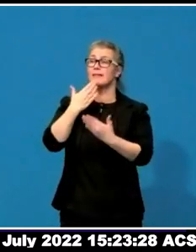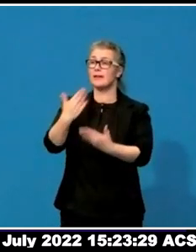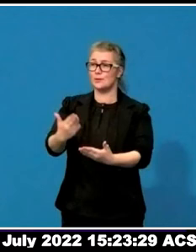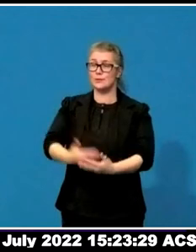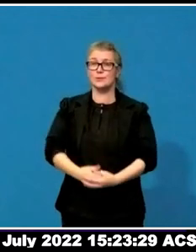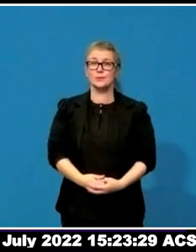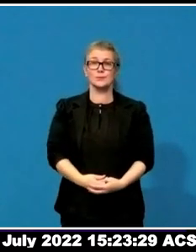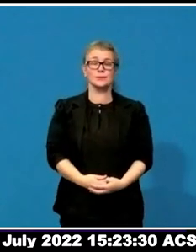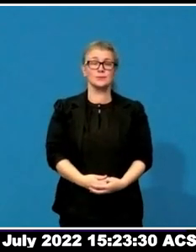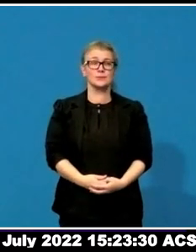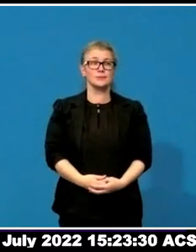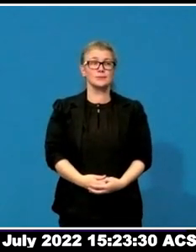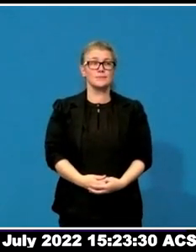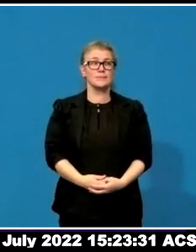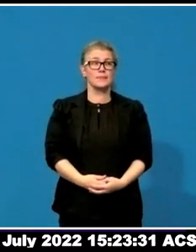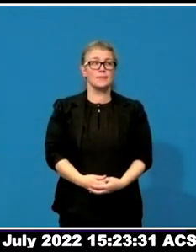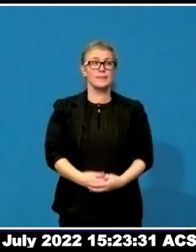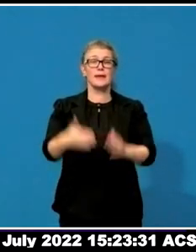I will now ask Mr Griffin to ask you some questions.